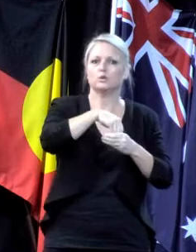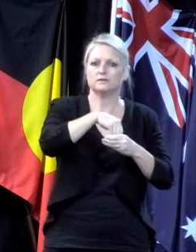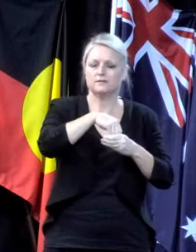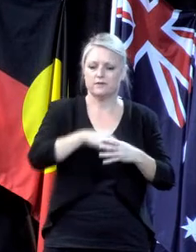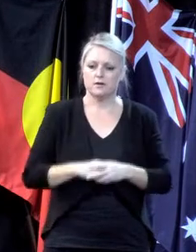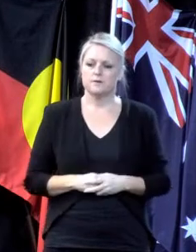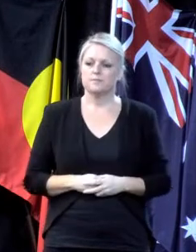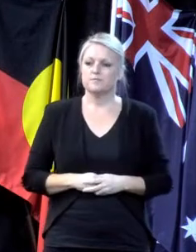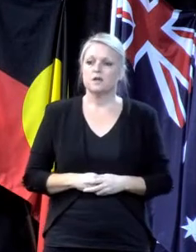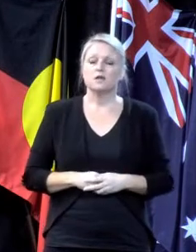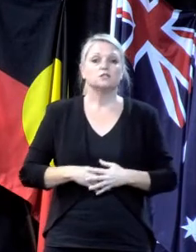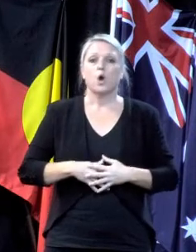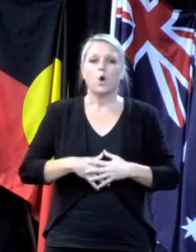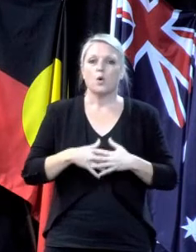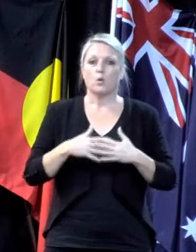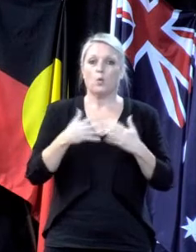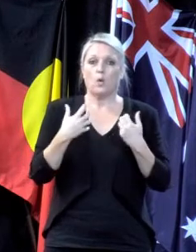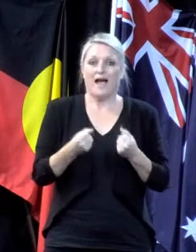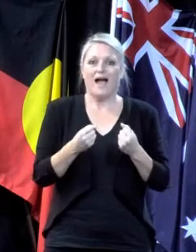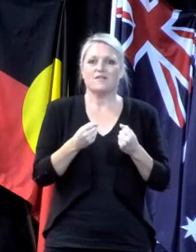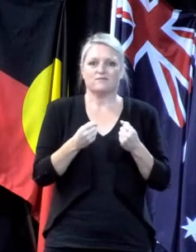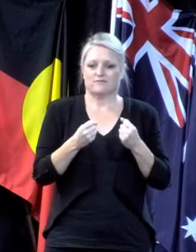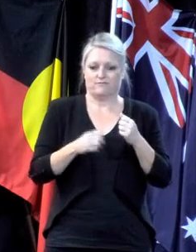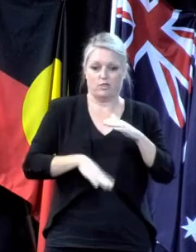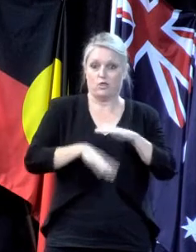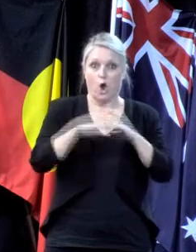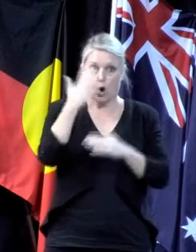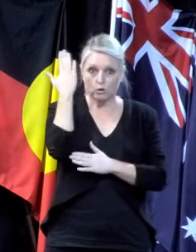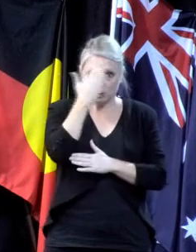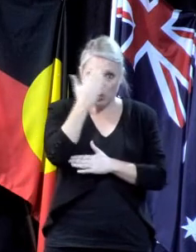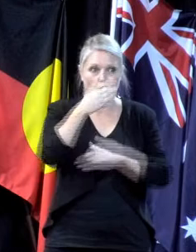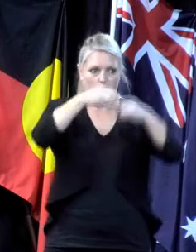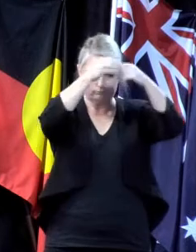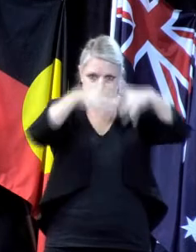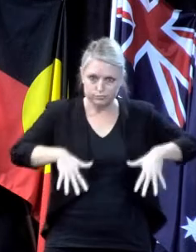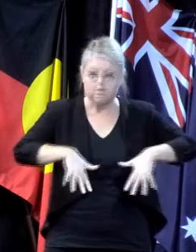that we do starts at that whole-school level. So, for us, it's about quality-first teaching,